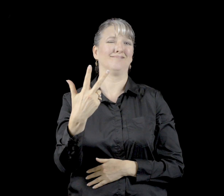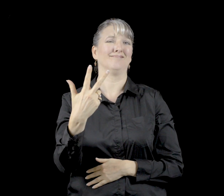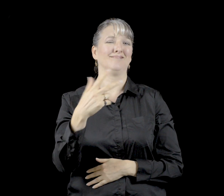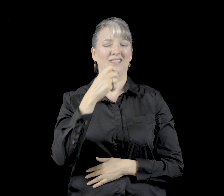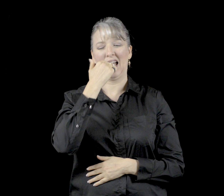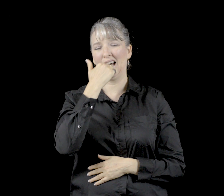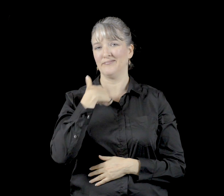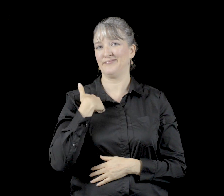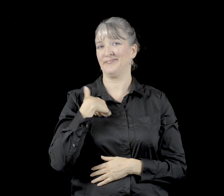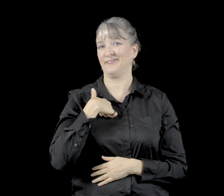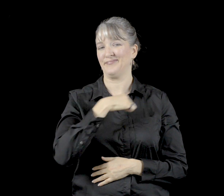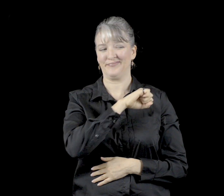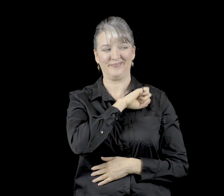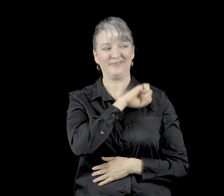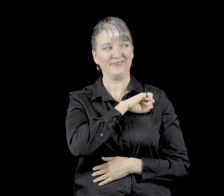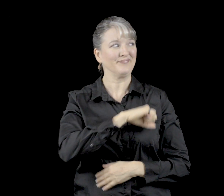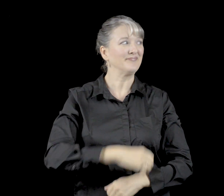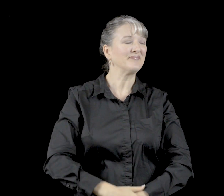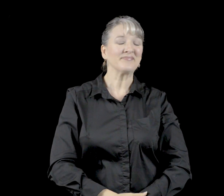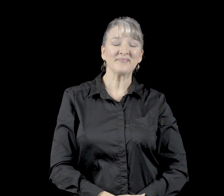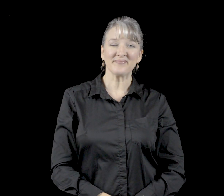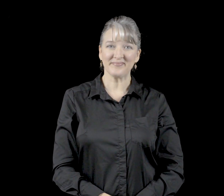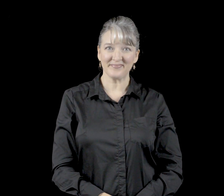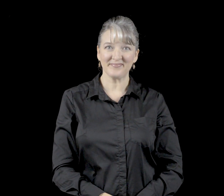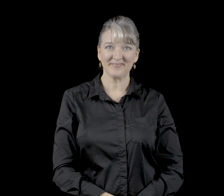[Not bad Tammy.]